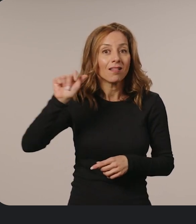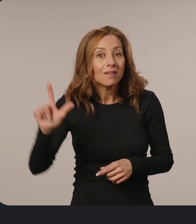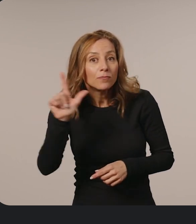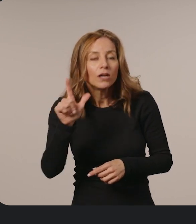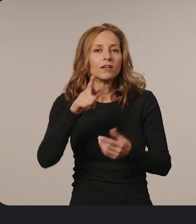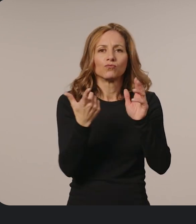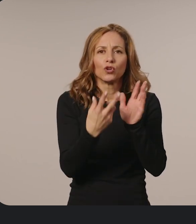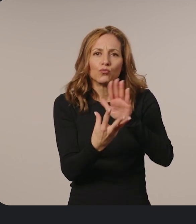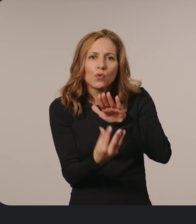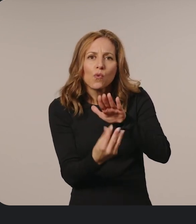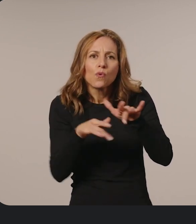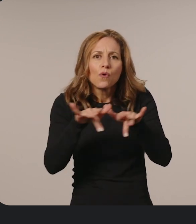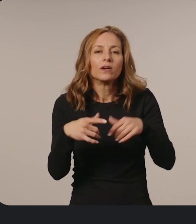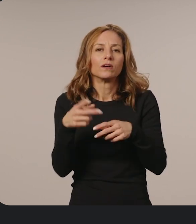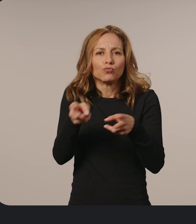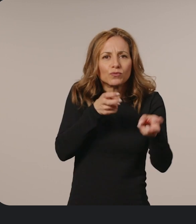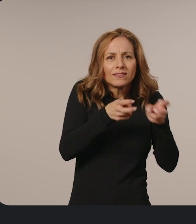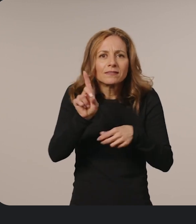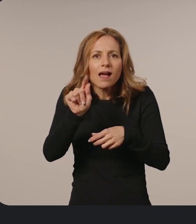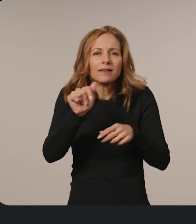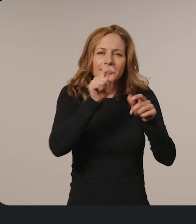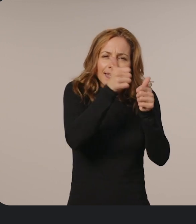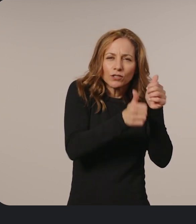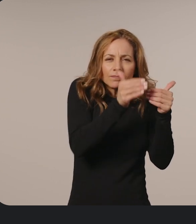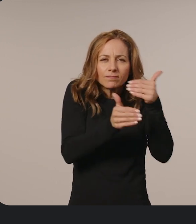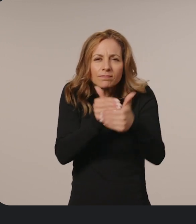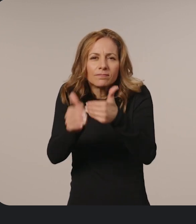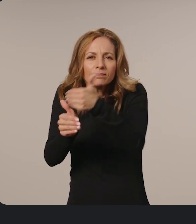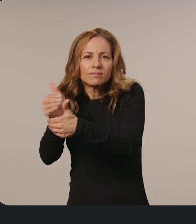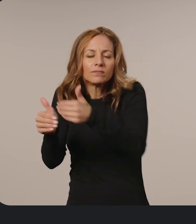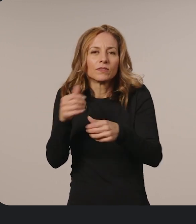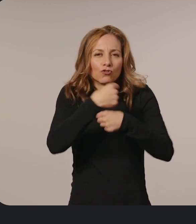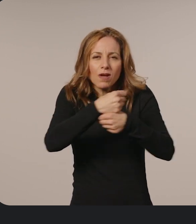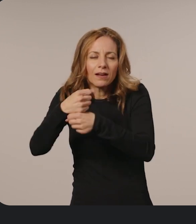for recording and retrieving data at each step to create and track data lineage.